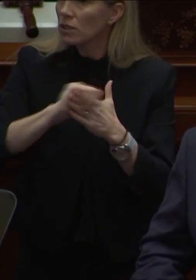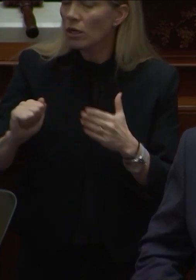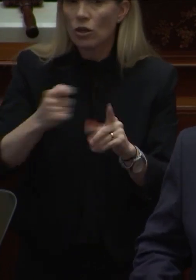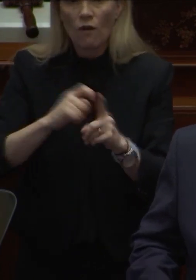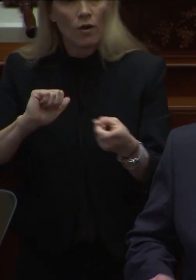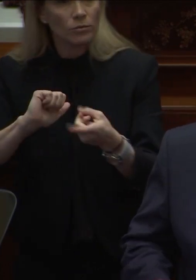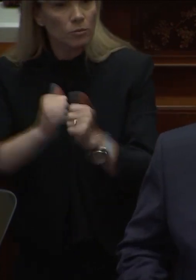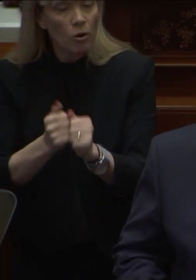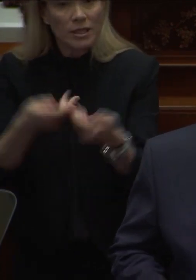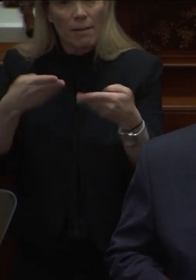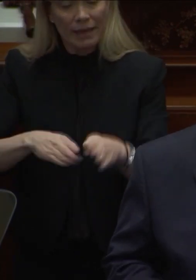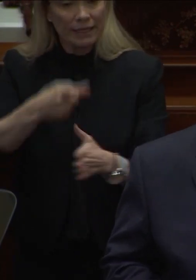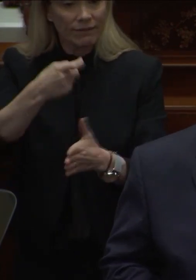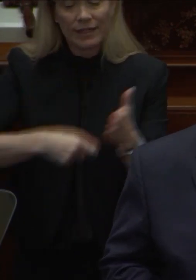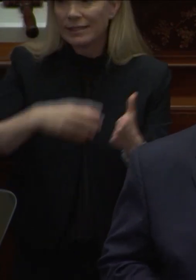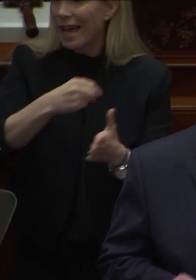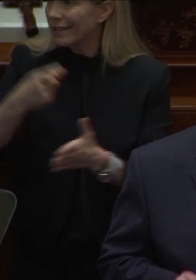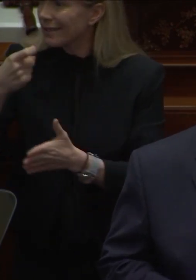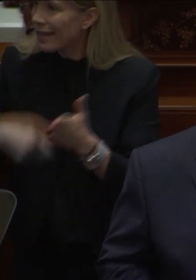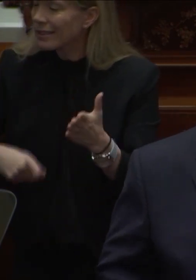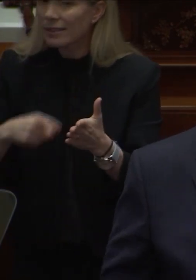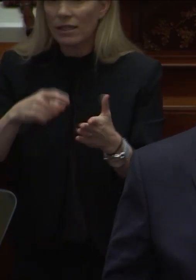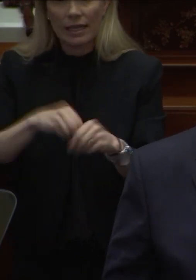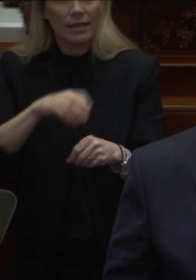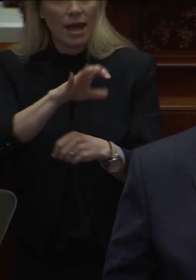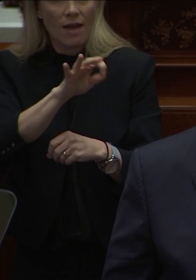CAN REALIZE MORE THAN $200 MILLION FROM SPORTS BETTING